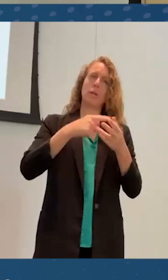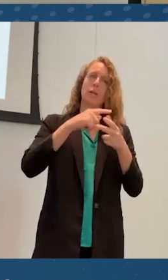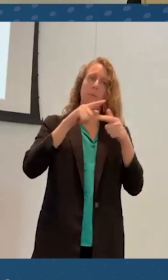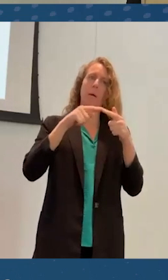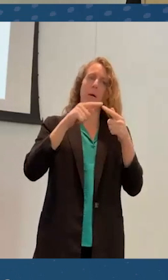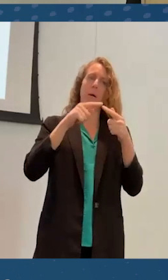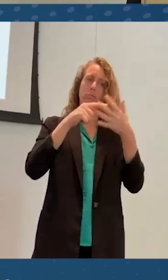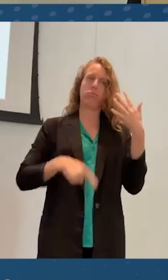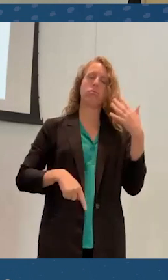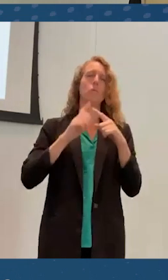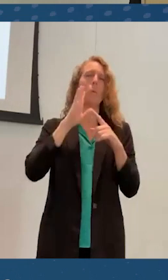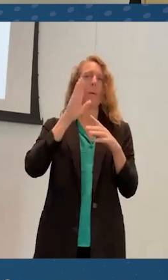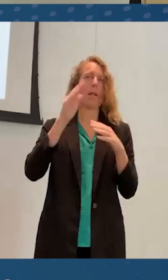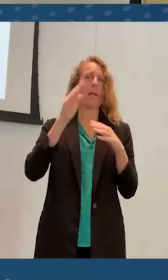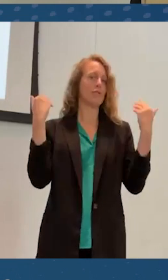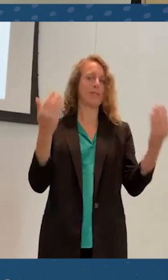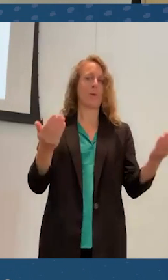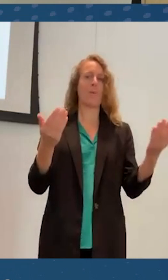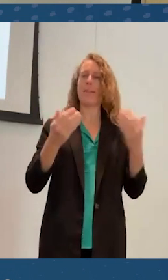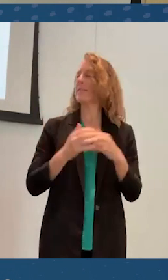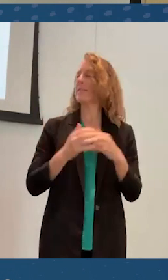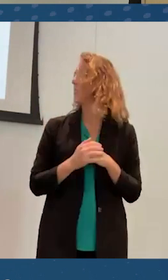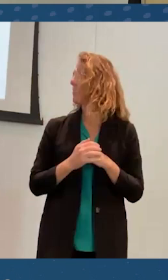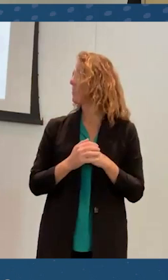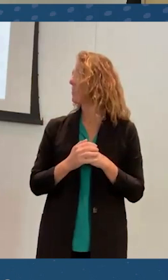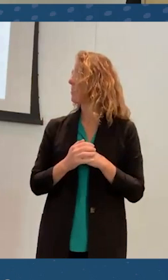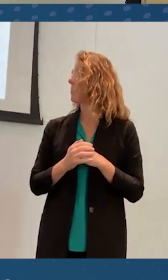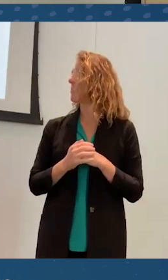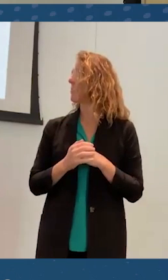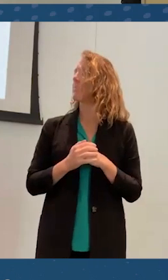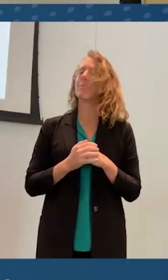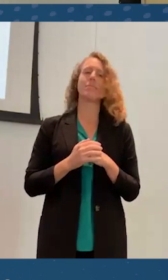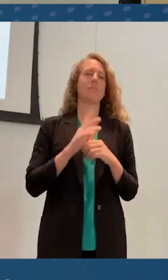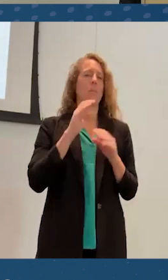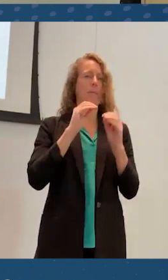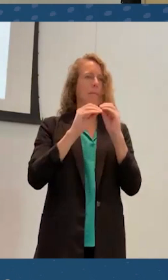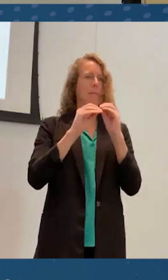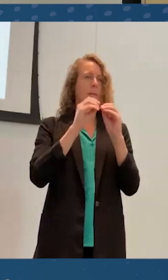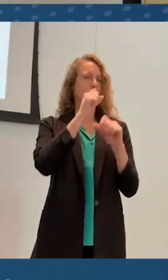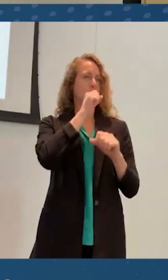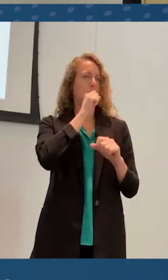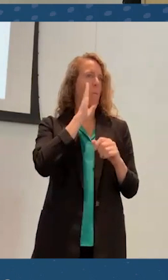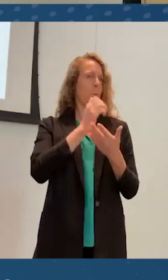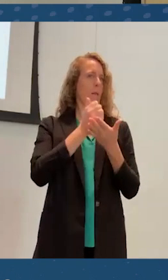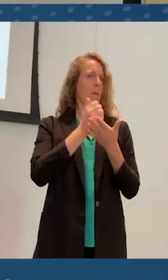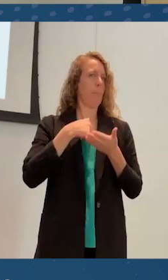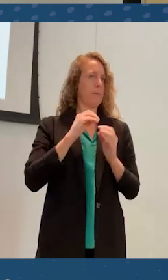I'm also going to mount this because it'll help my hand.